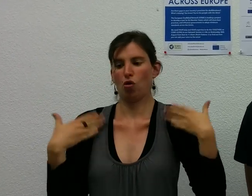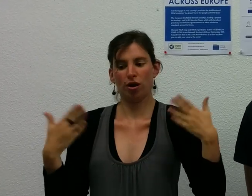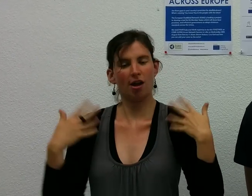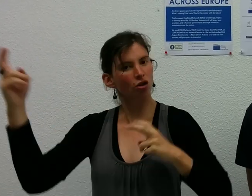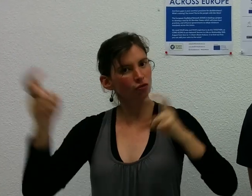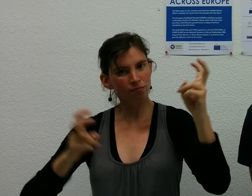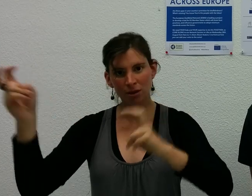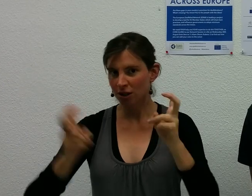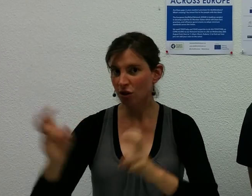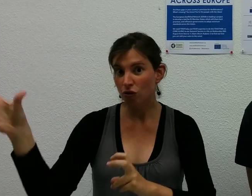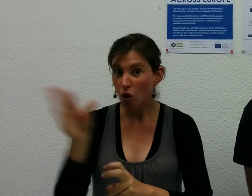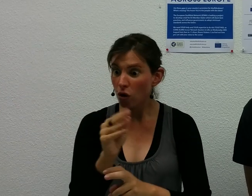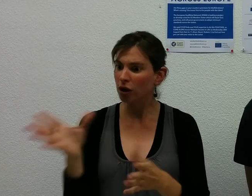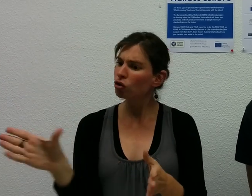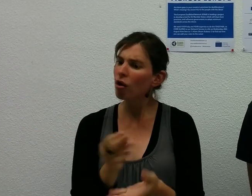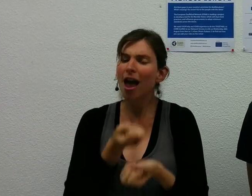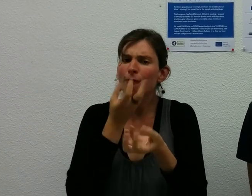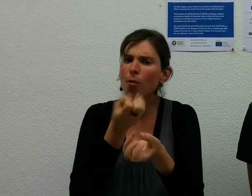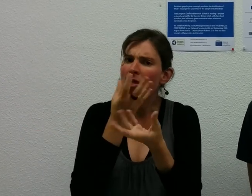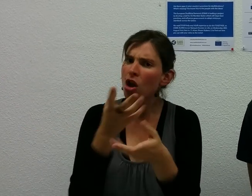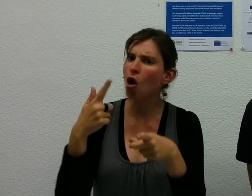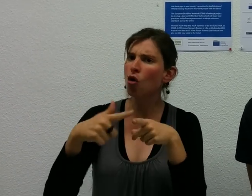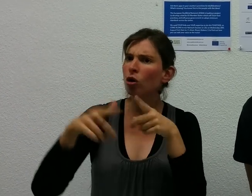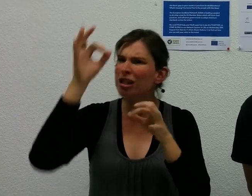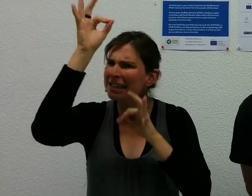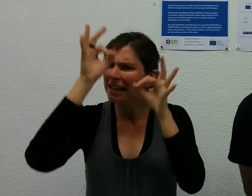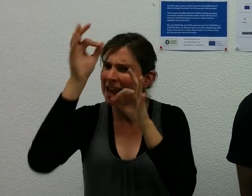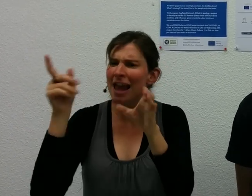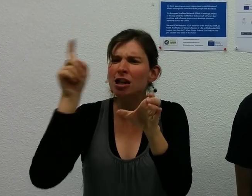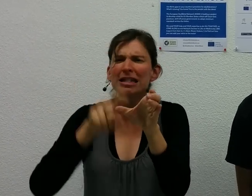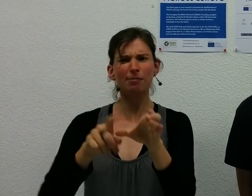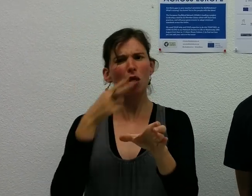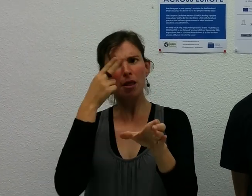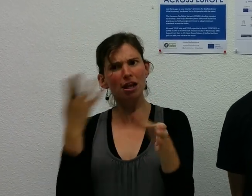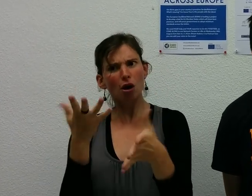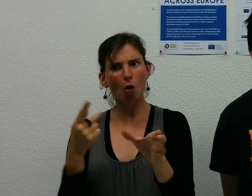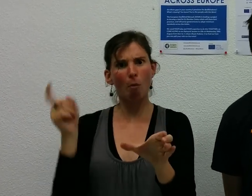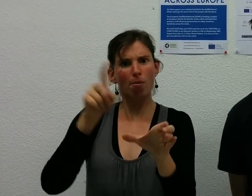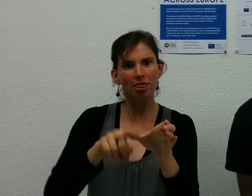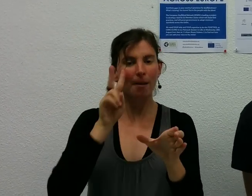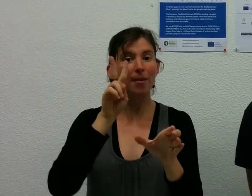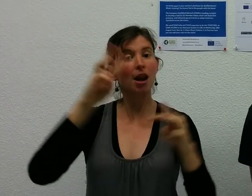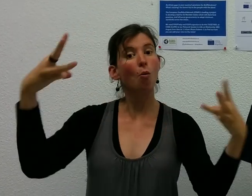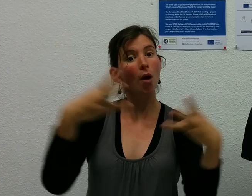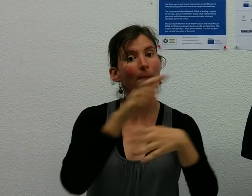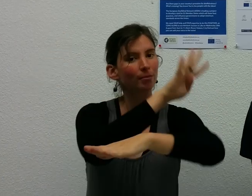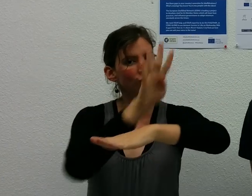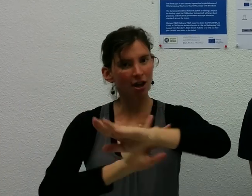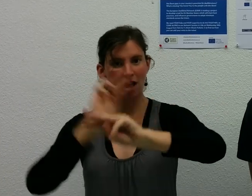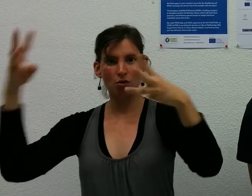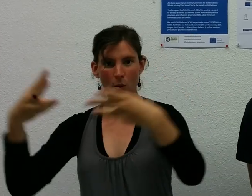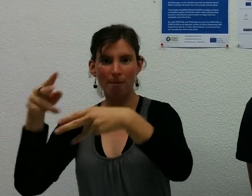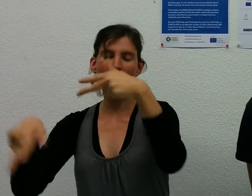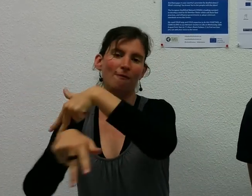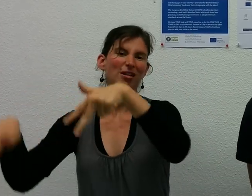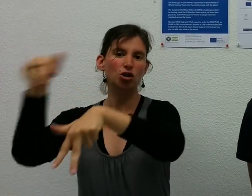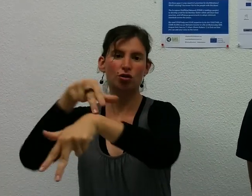You will find all the information about the conference and also how to register to attend in APSOCECAT and FESOCE websites. Thank you very much.